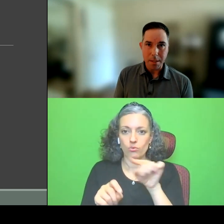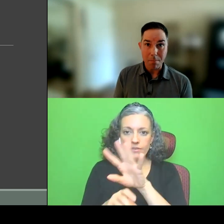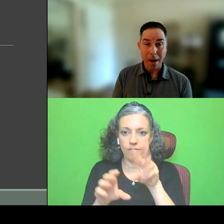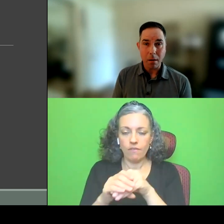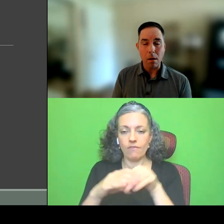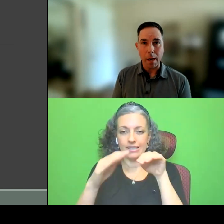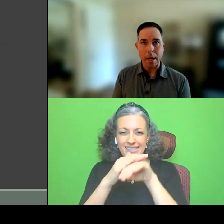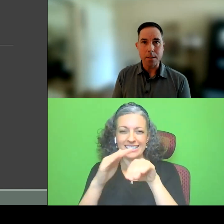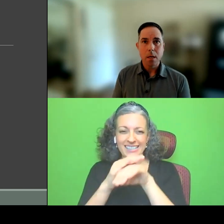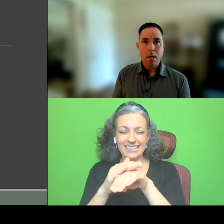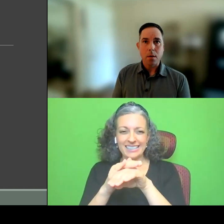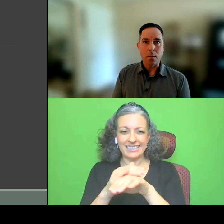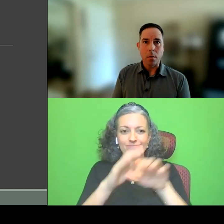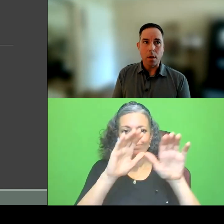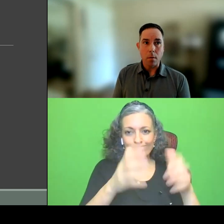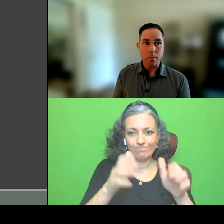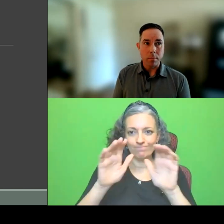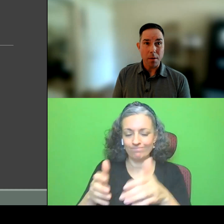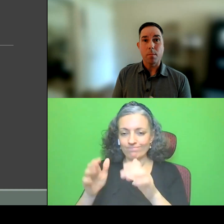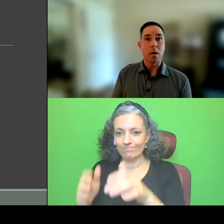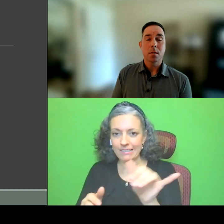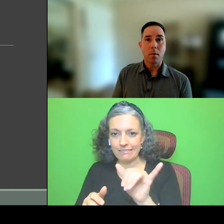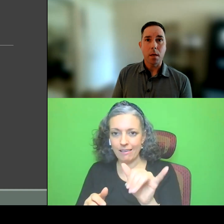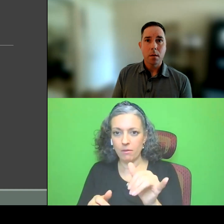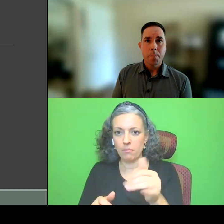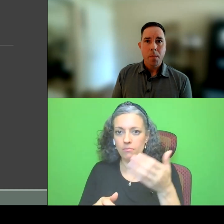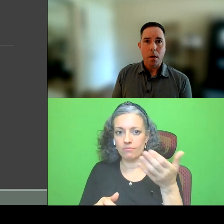in the same backlog as your other bugs, right?